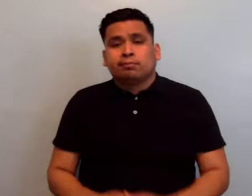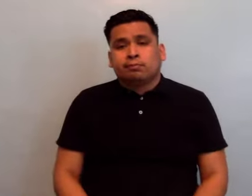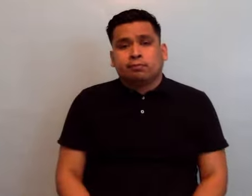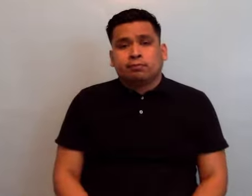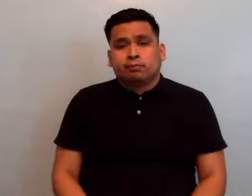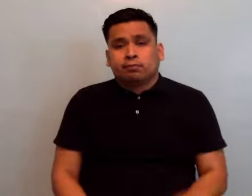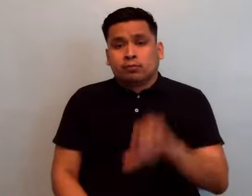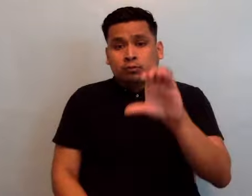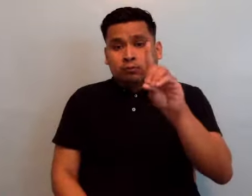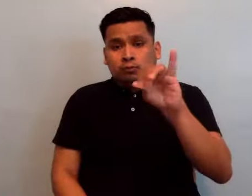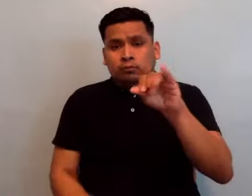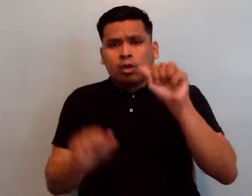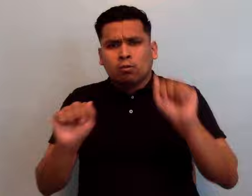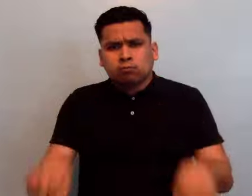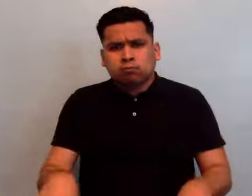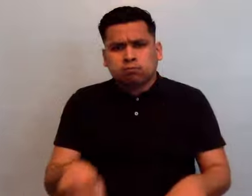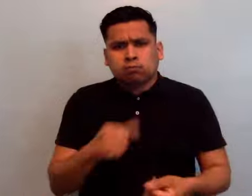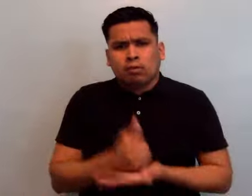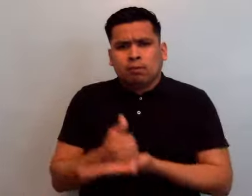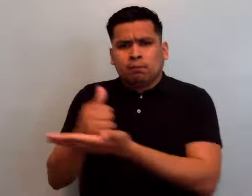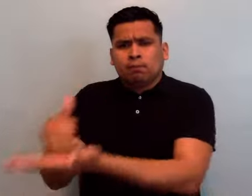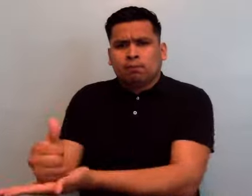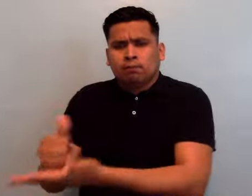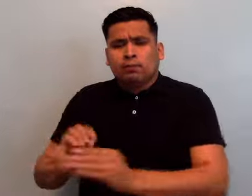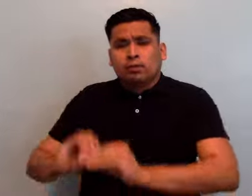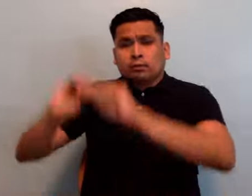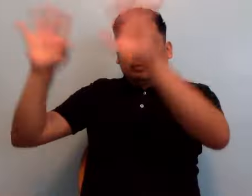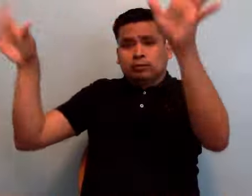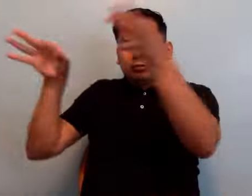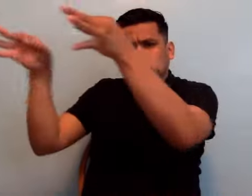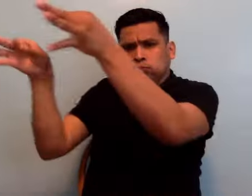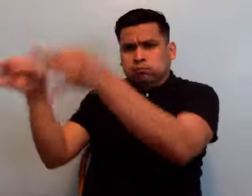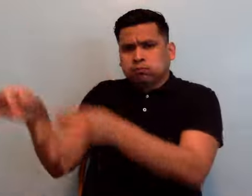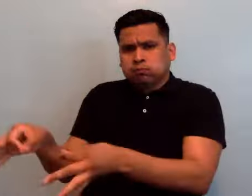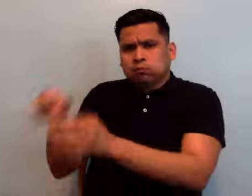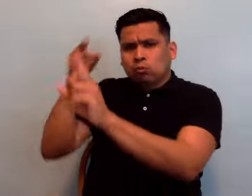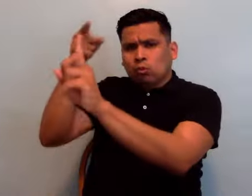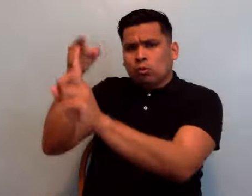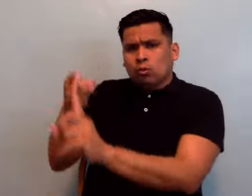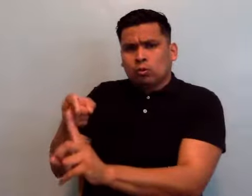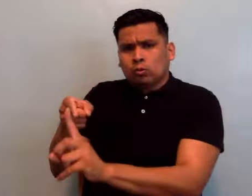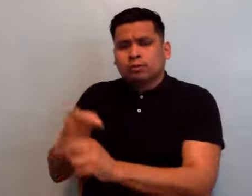what is said while the CDI clarifies and expands on each point.